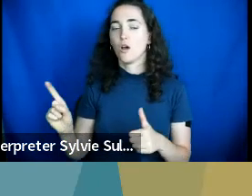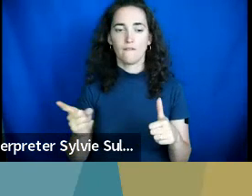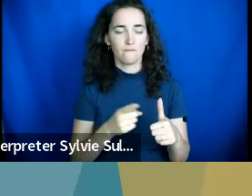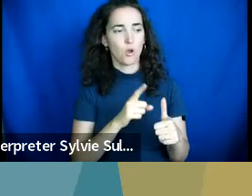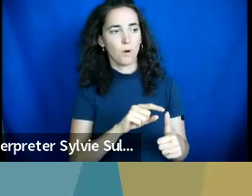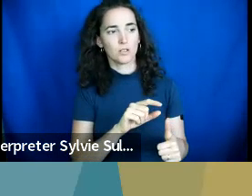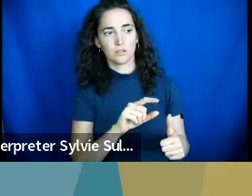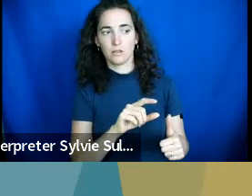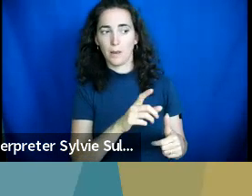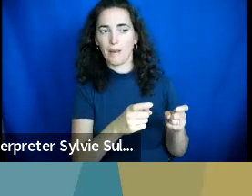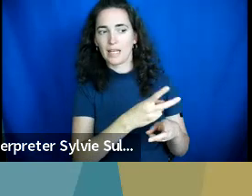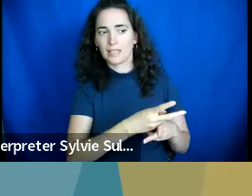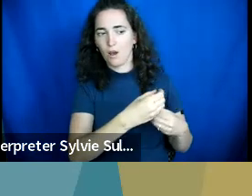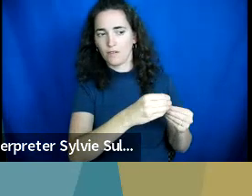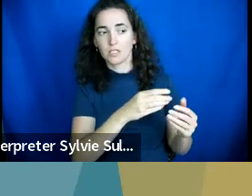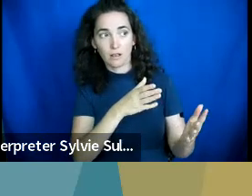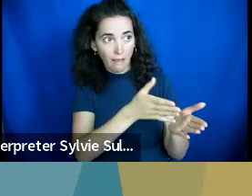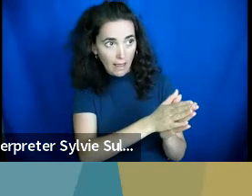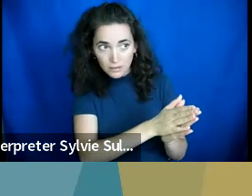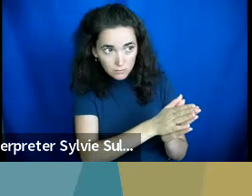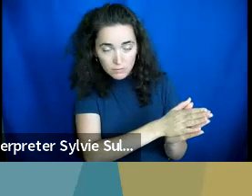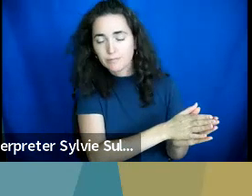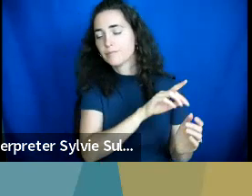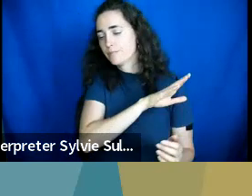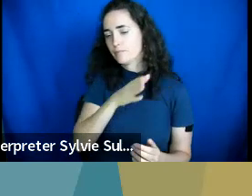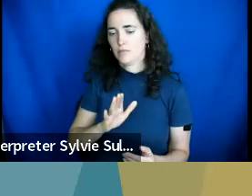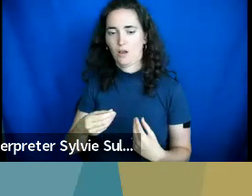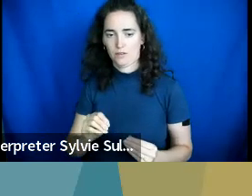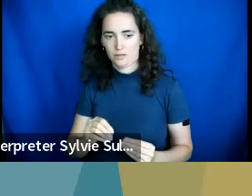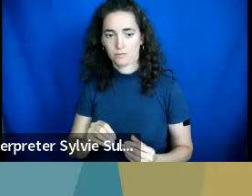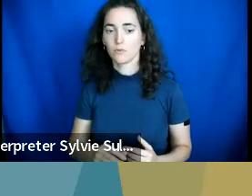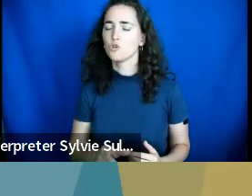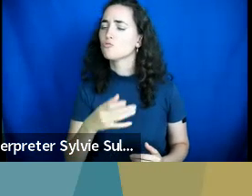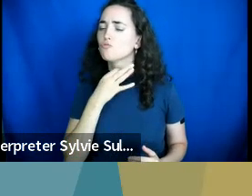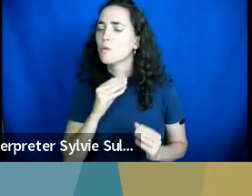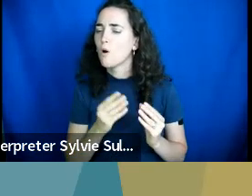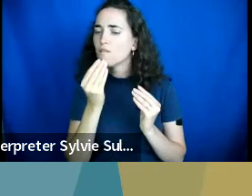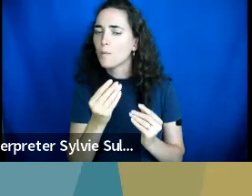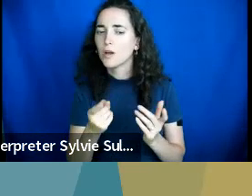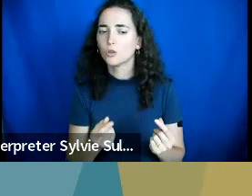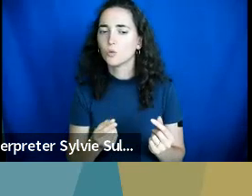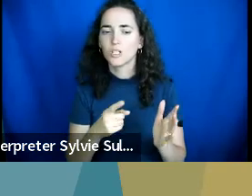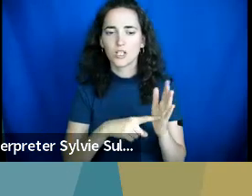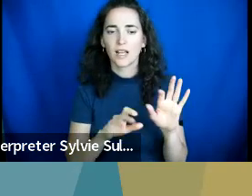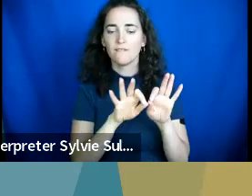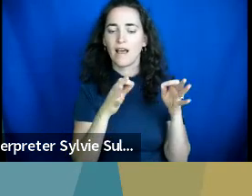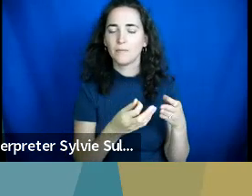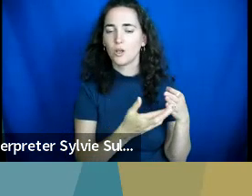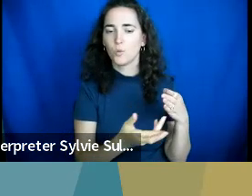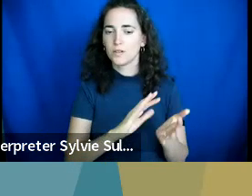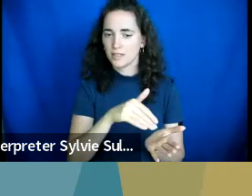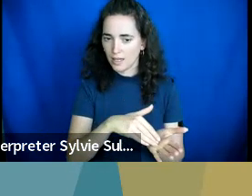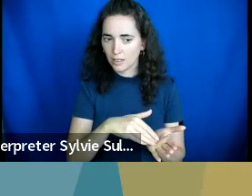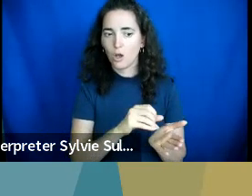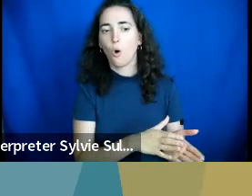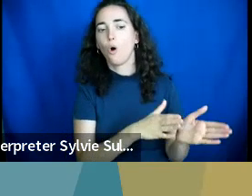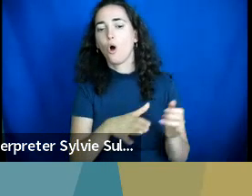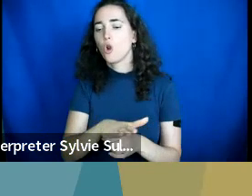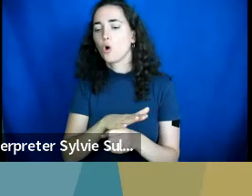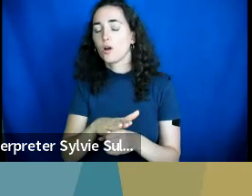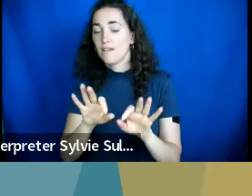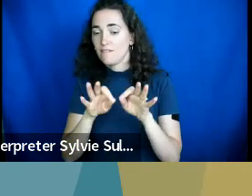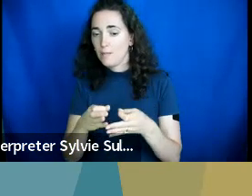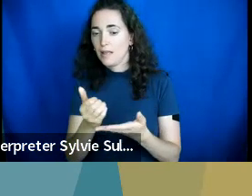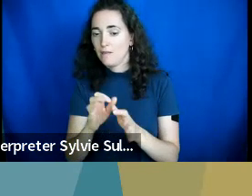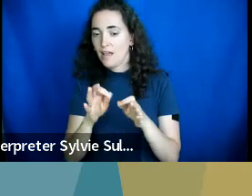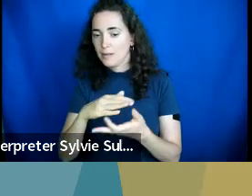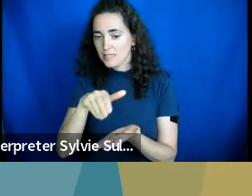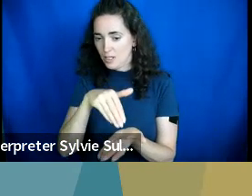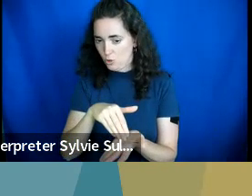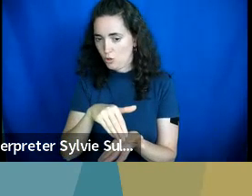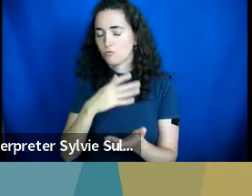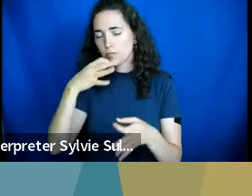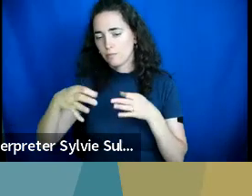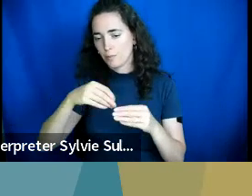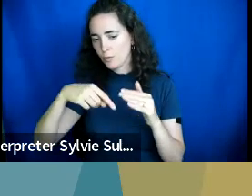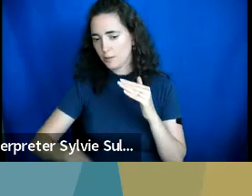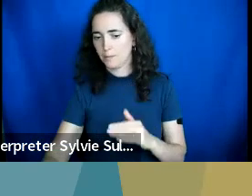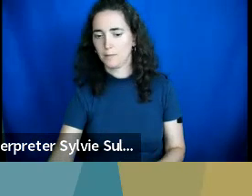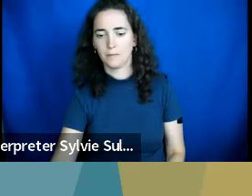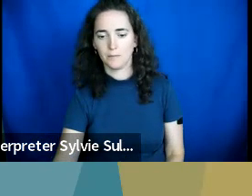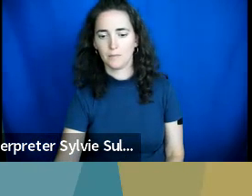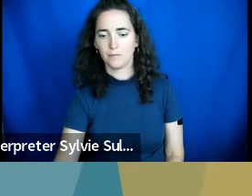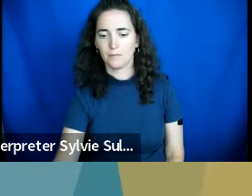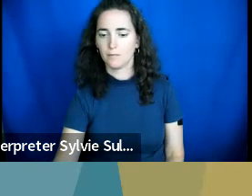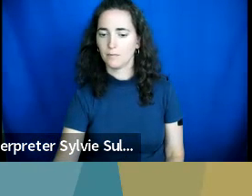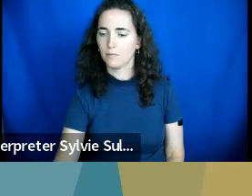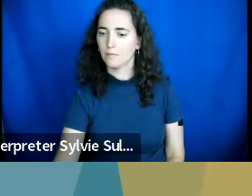First for more information about that, you can contact the family resource center or your local families helping family center for more information about the transportation option.